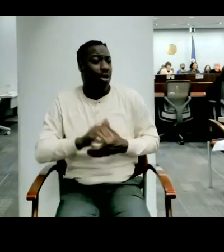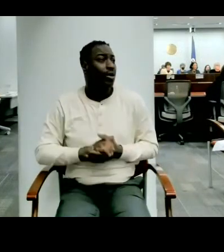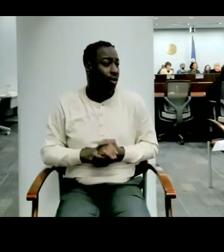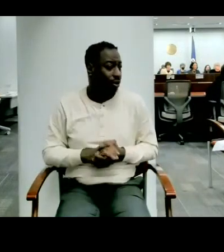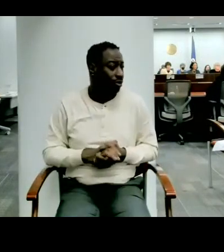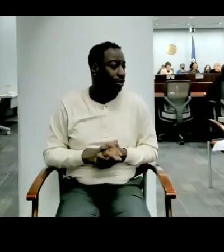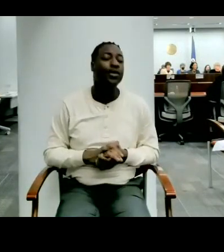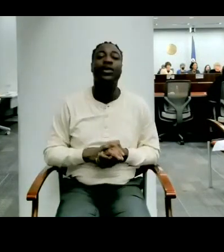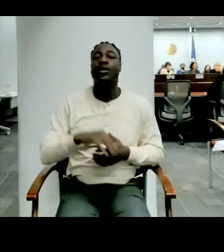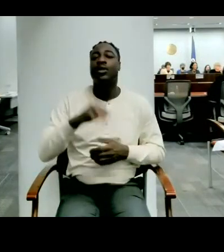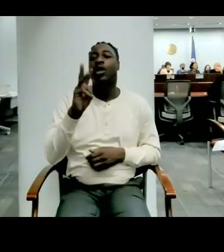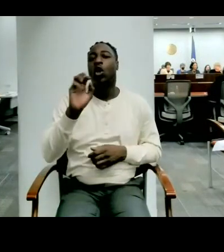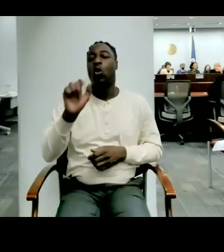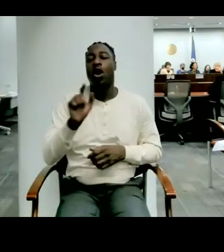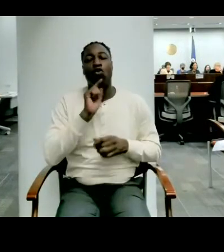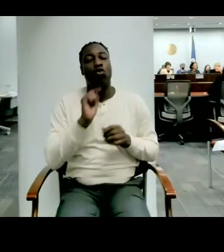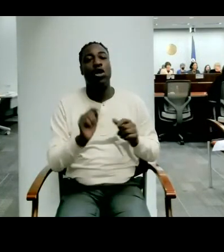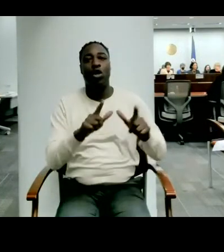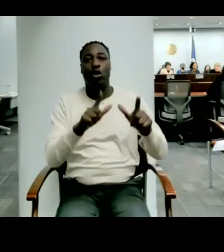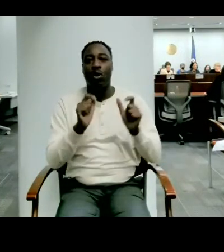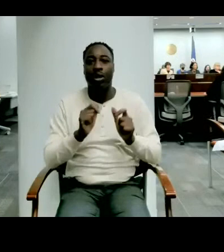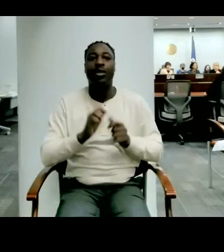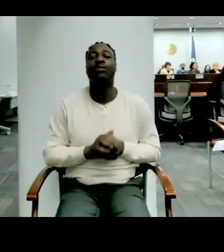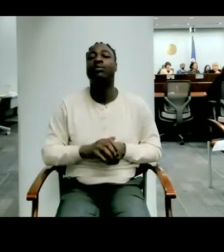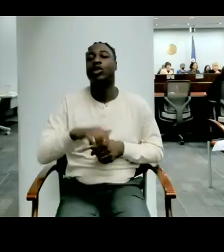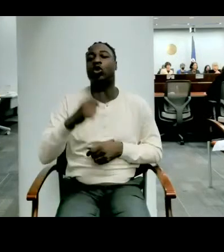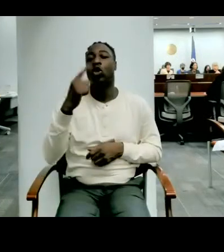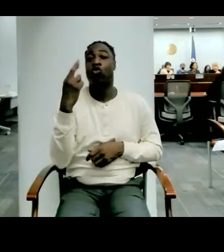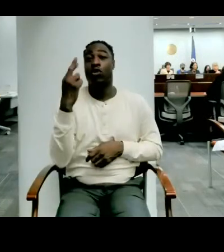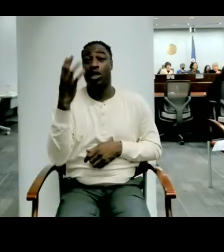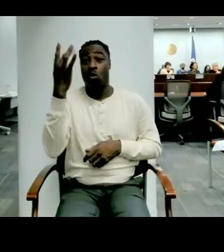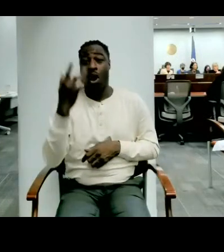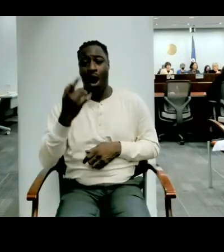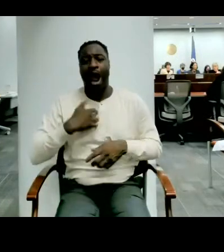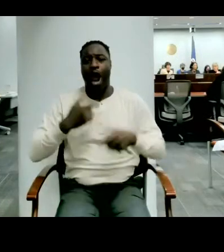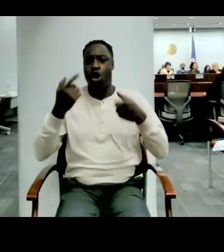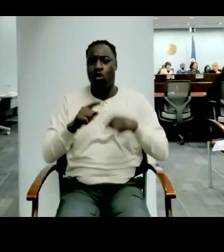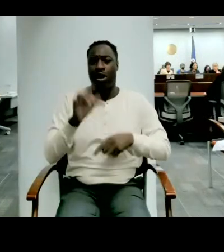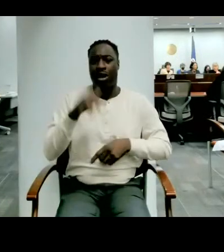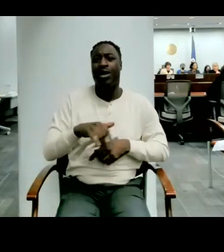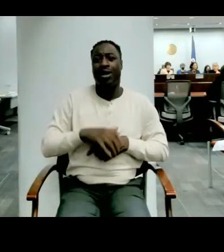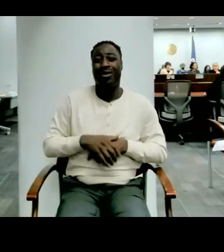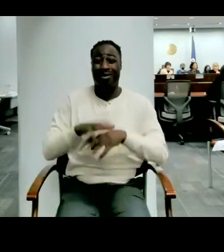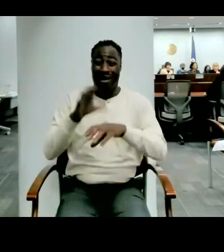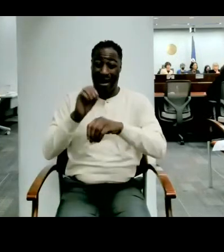Well, very quickly I do think that's one reason why I agree that guidance is very important.